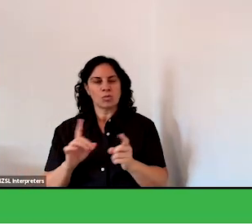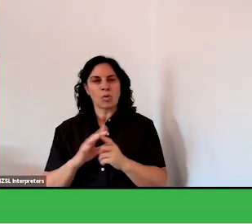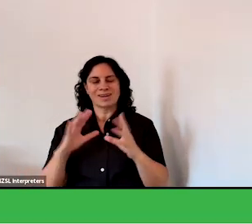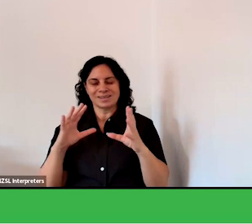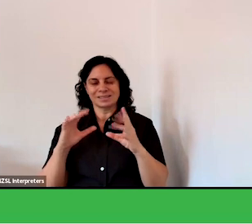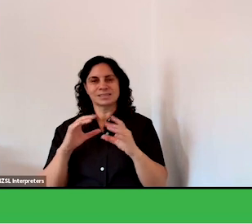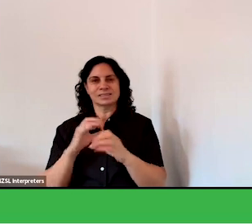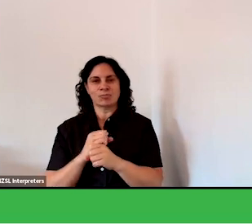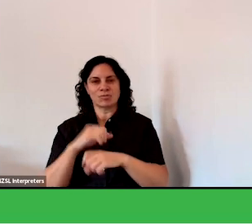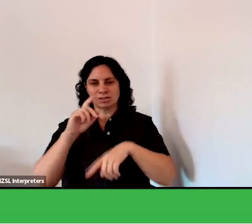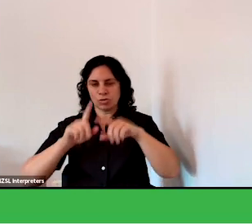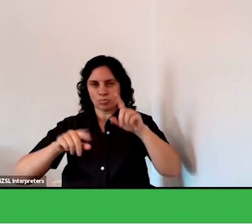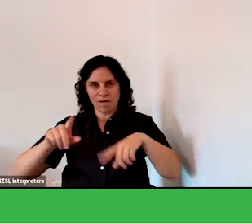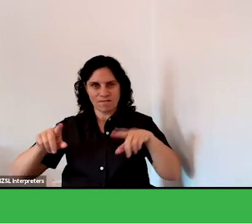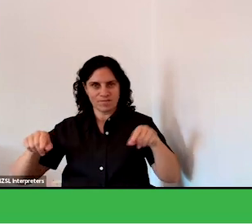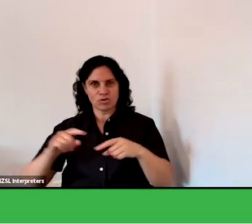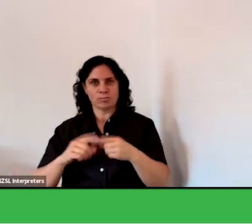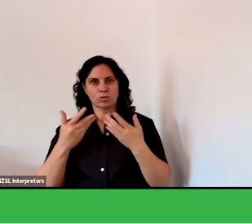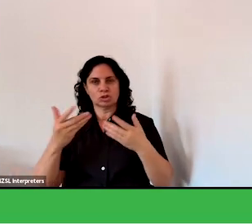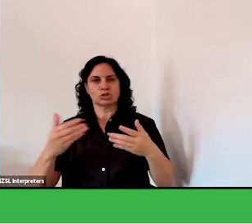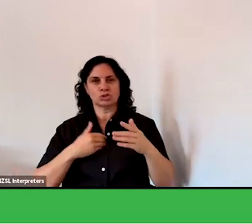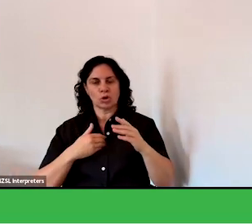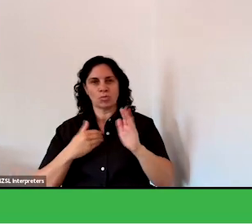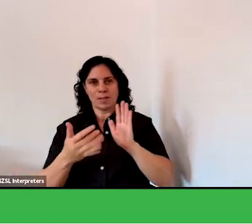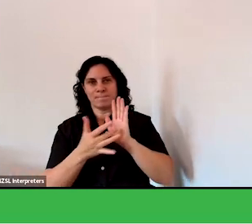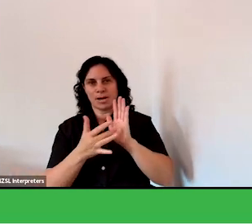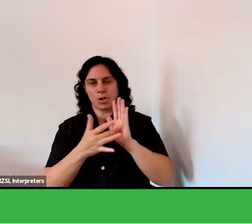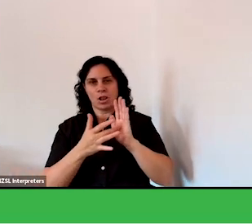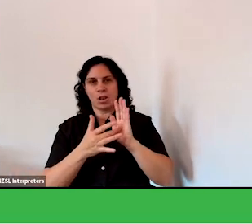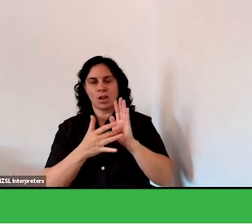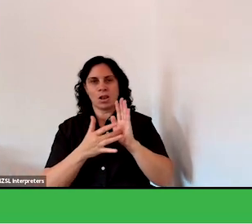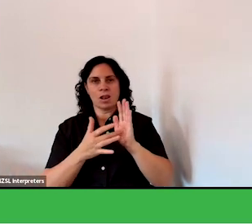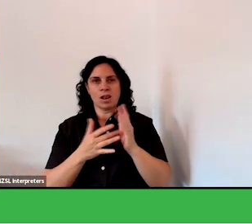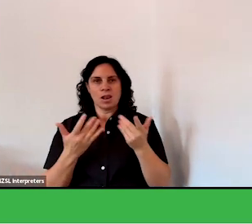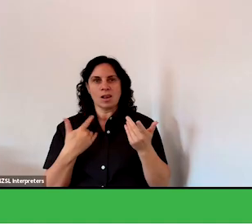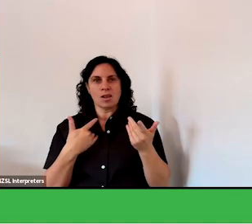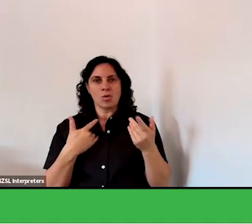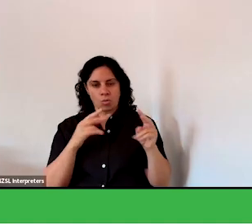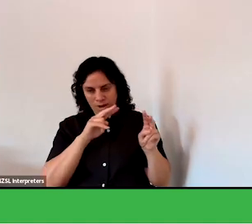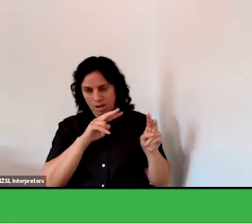distribution by showing its median exactly in the middle of the data. When all observations are ordered from smallest to largest,